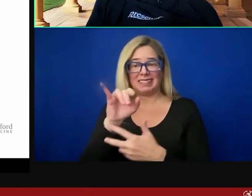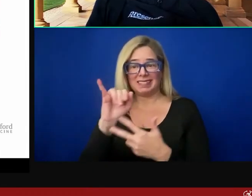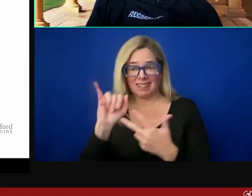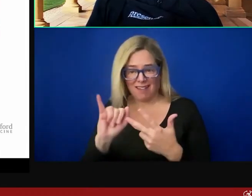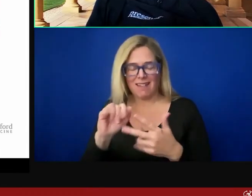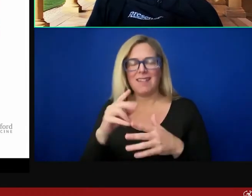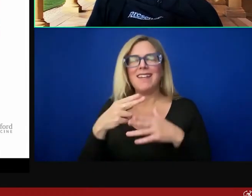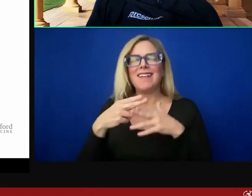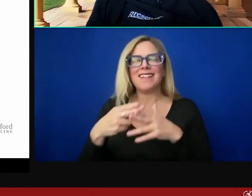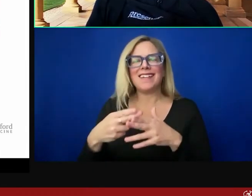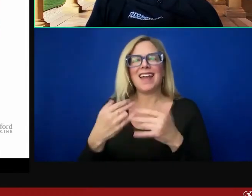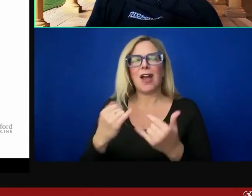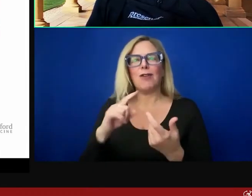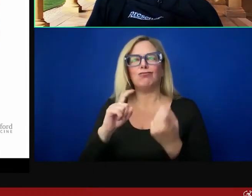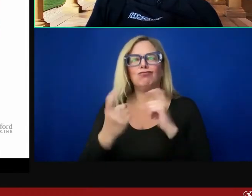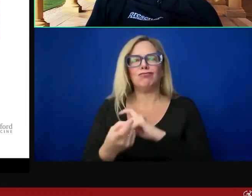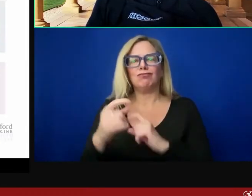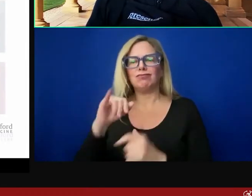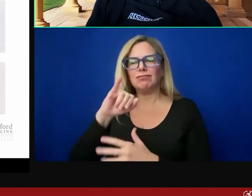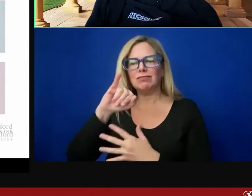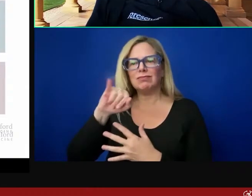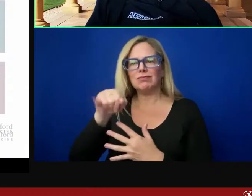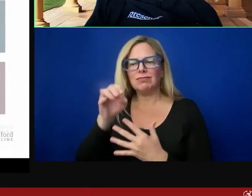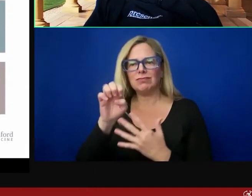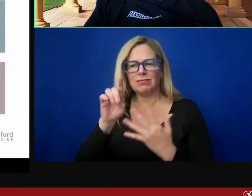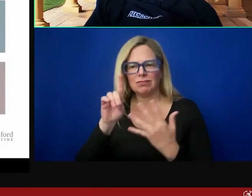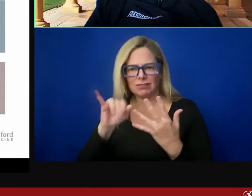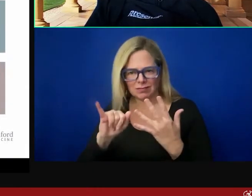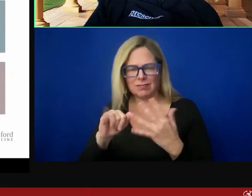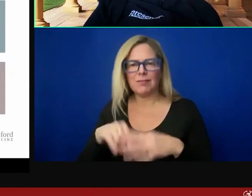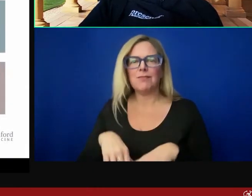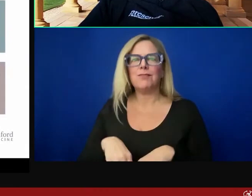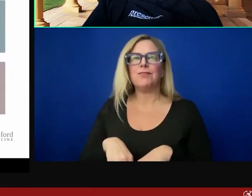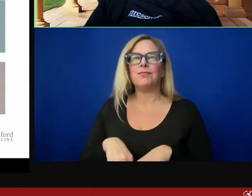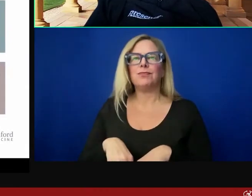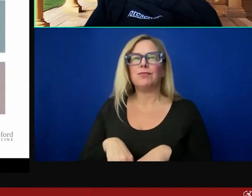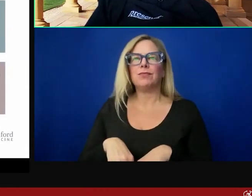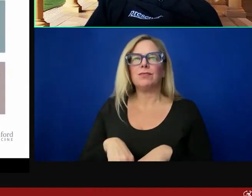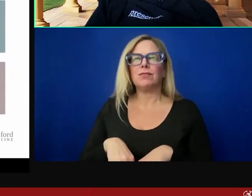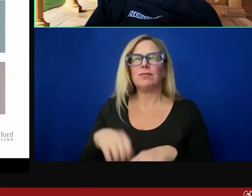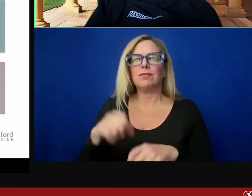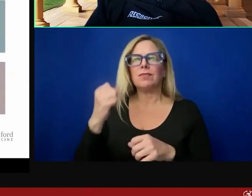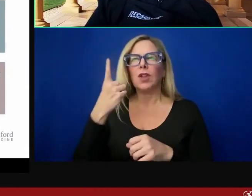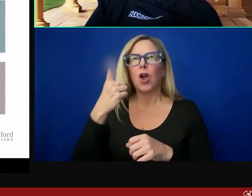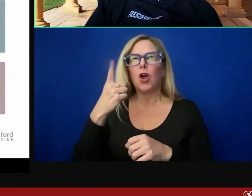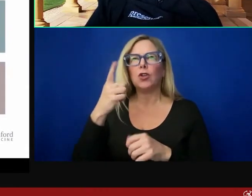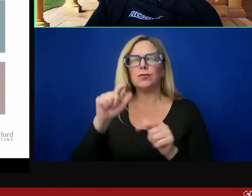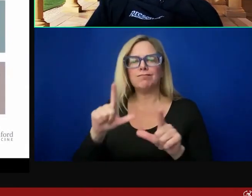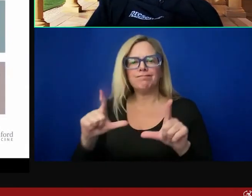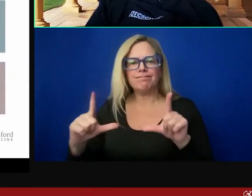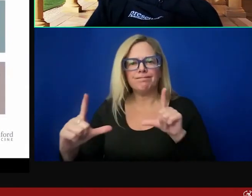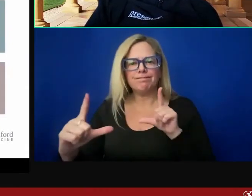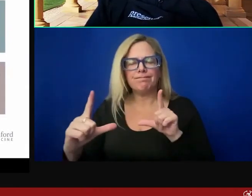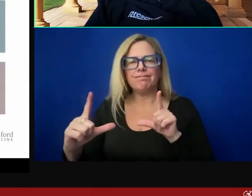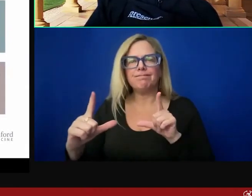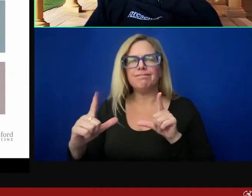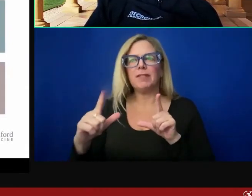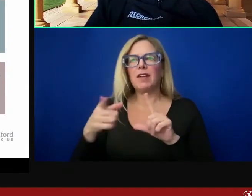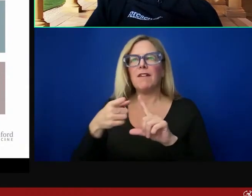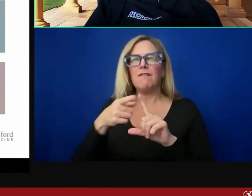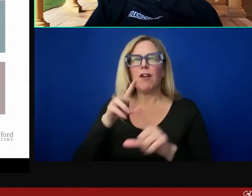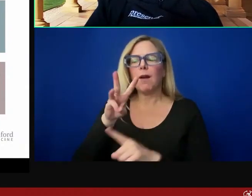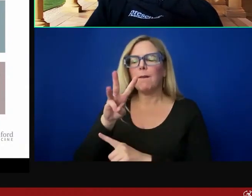inclusion or JEDI. Another framework for wisely also comes from that same publication in 2019.